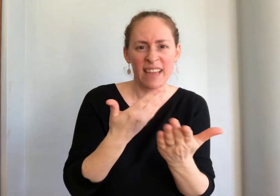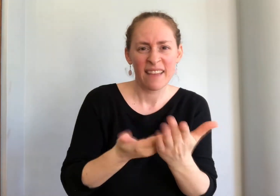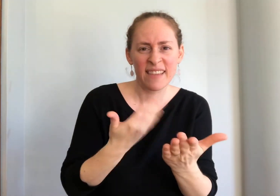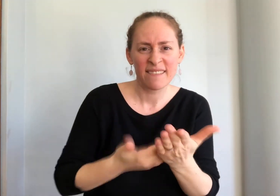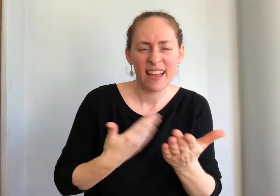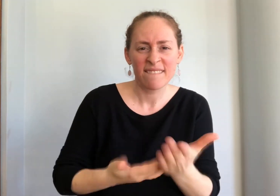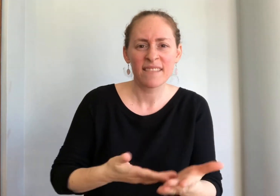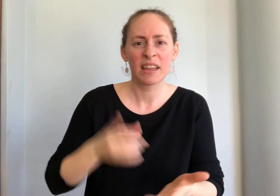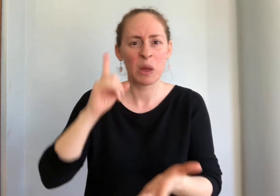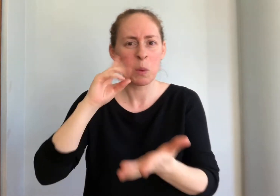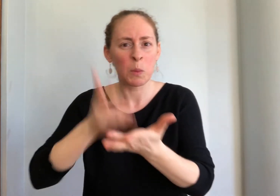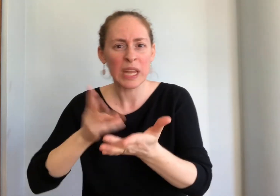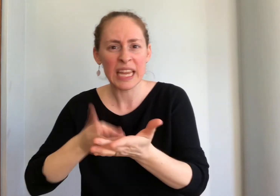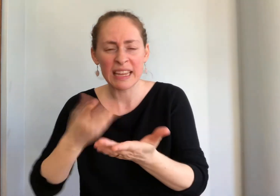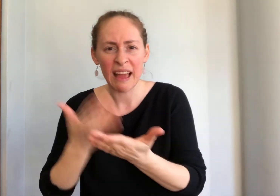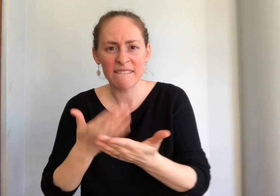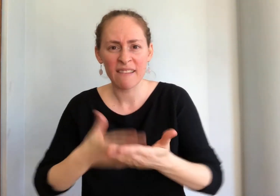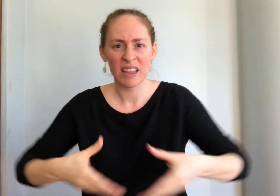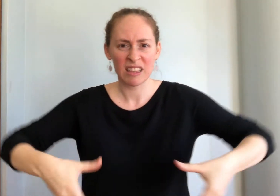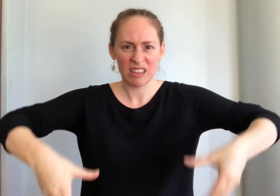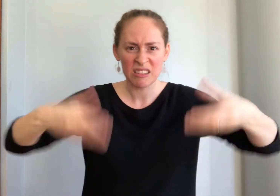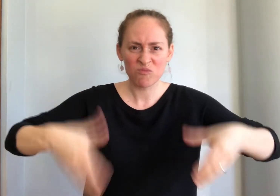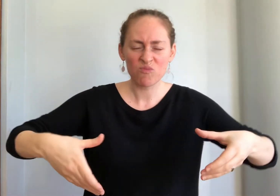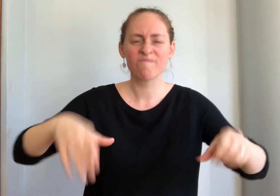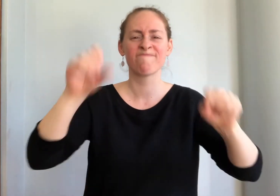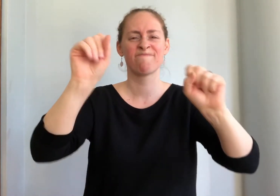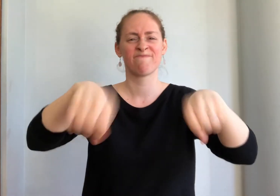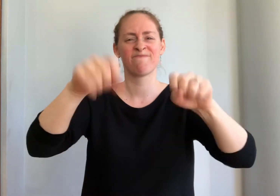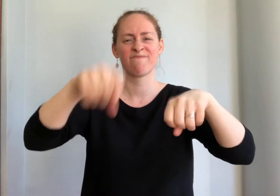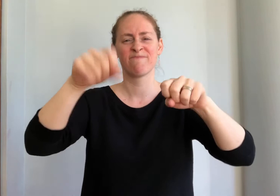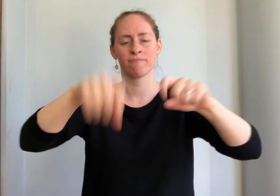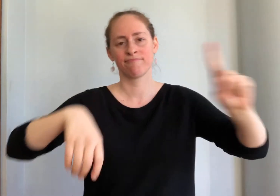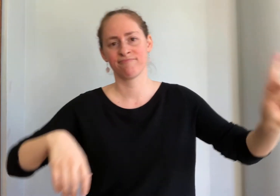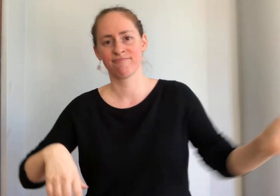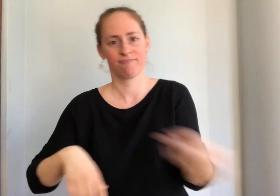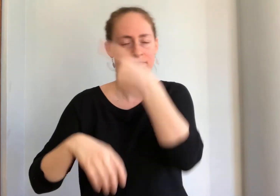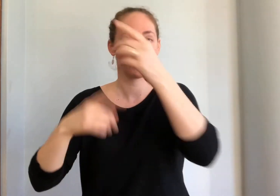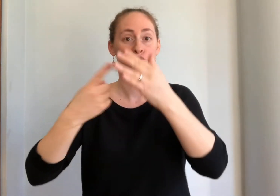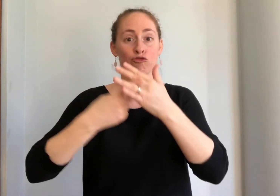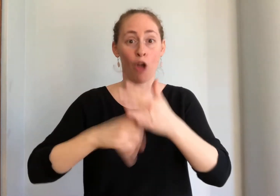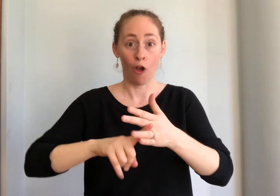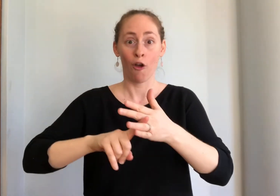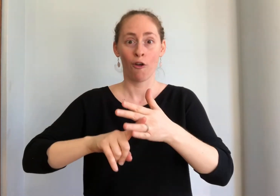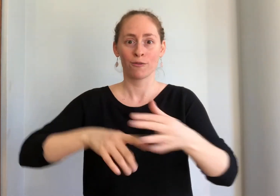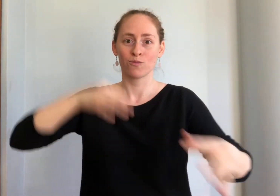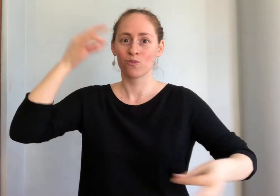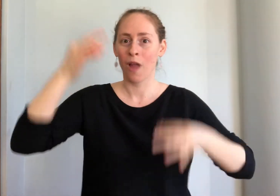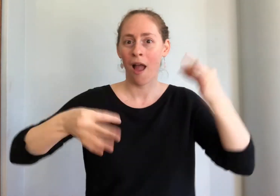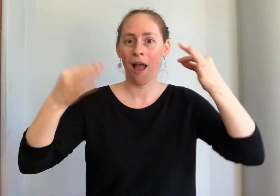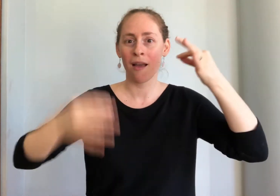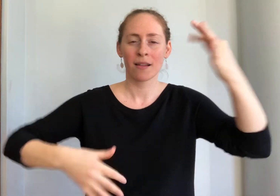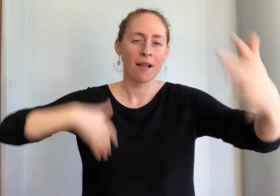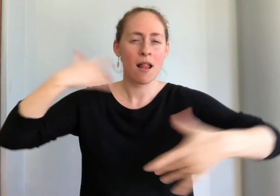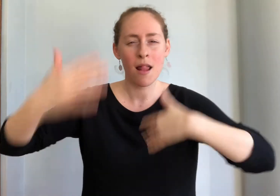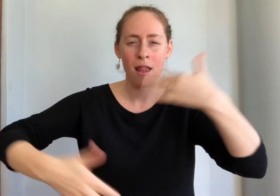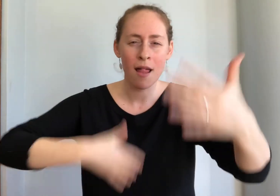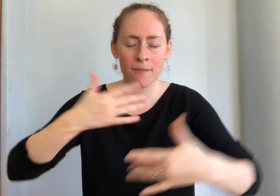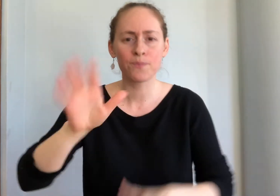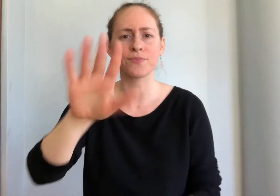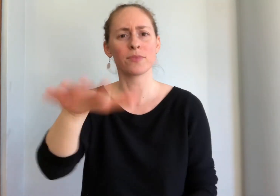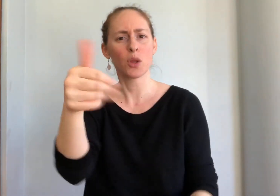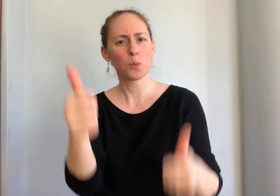whether there is enough evidence as well as witnesses to begin trial.